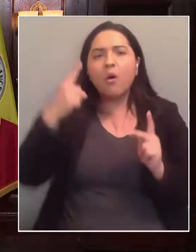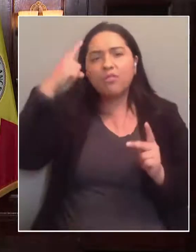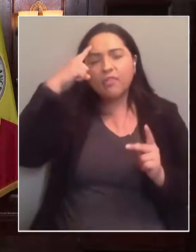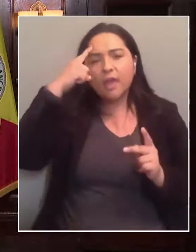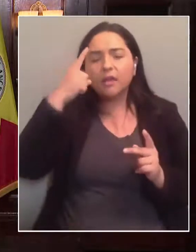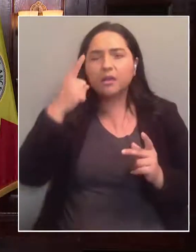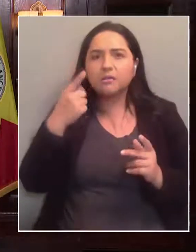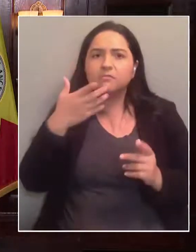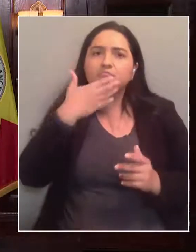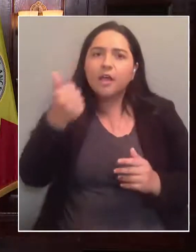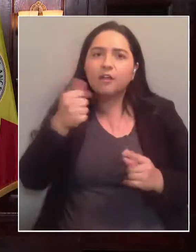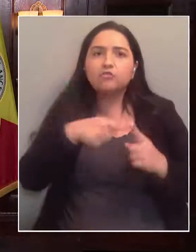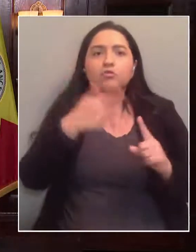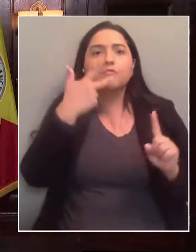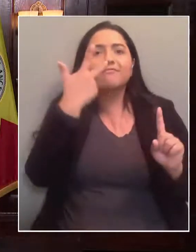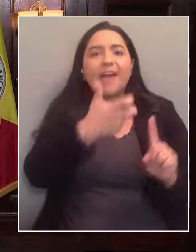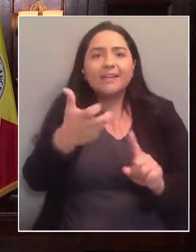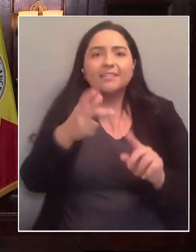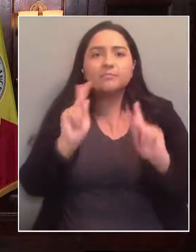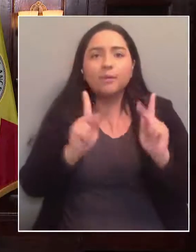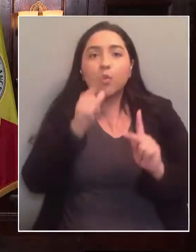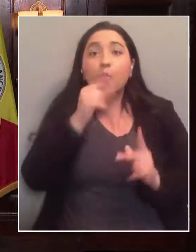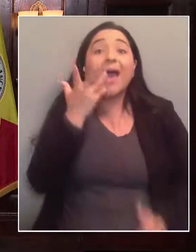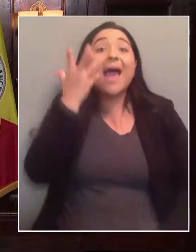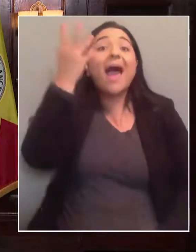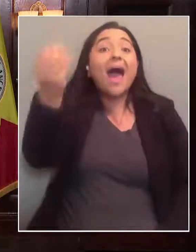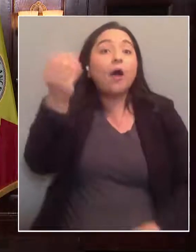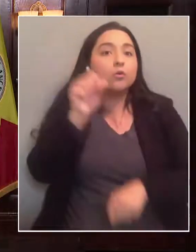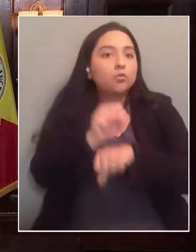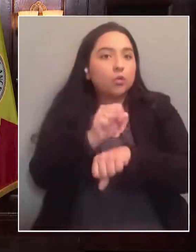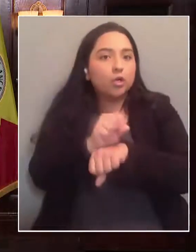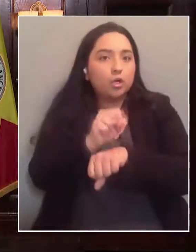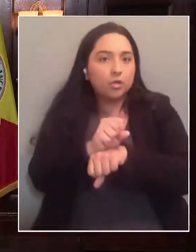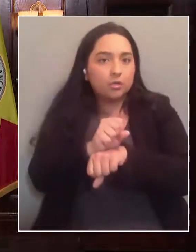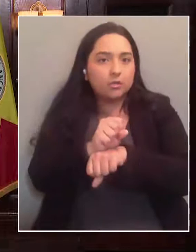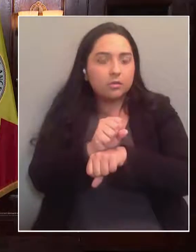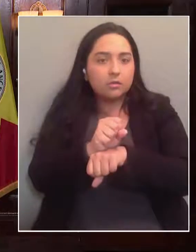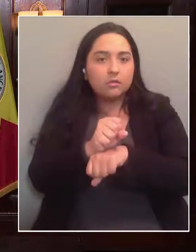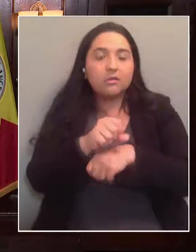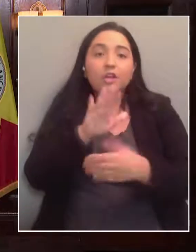TO VACCINATE THAT GO OUT TO WORK, GARDNERING, BANK TELLERS,